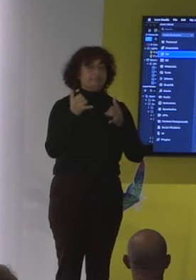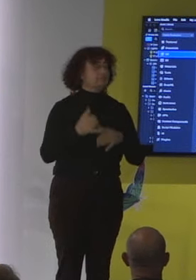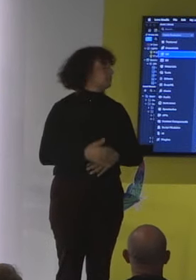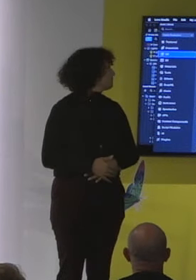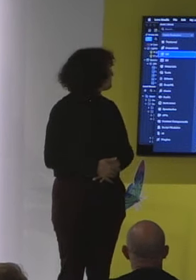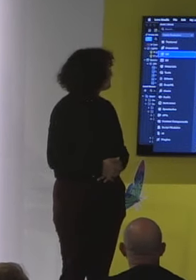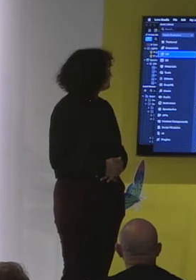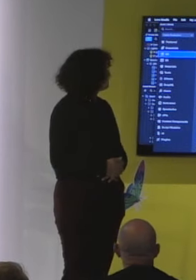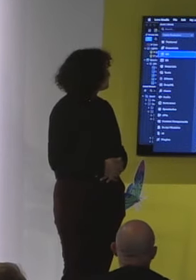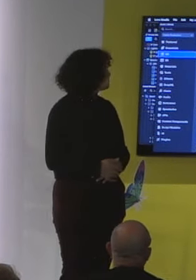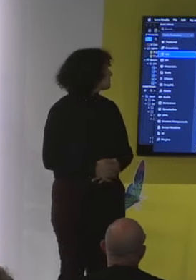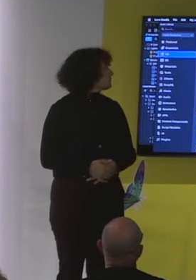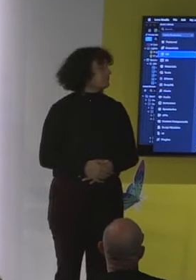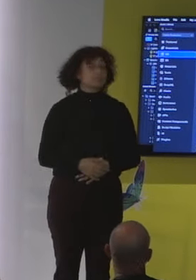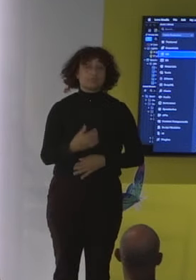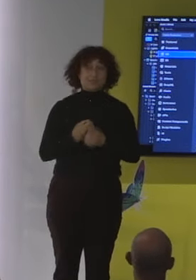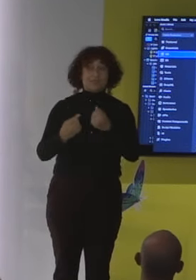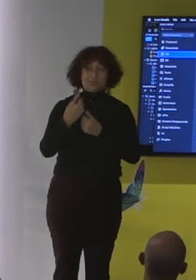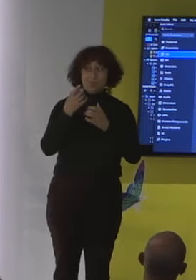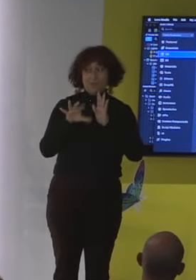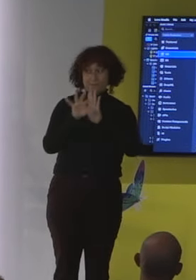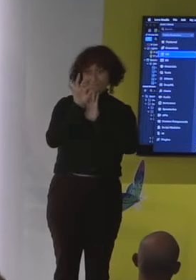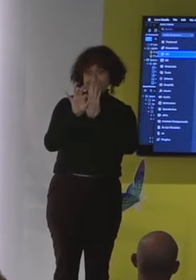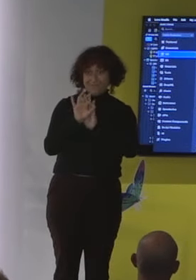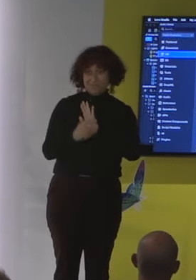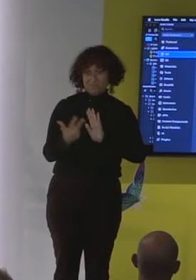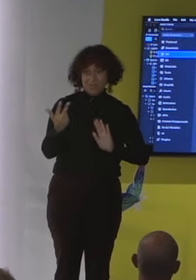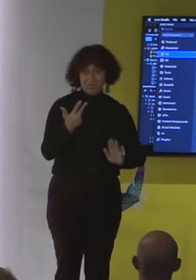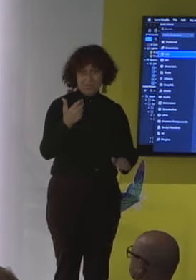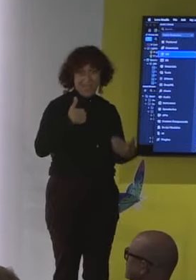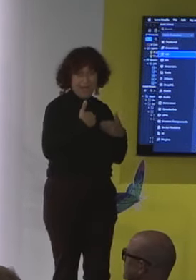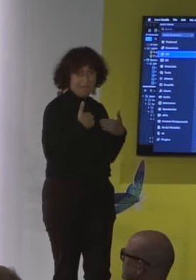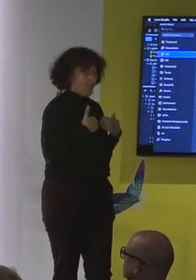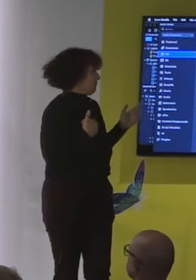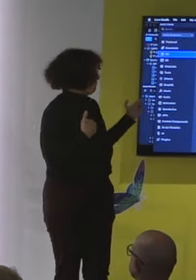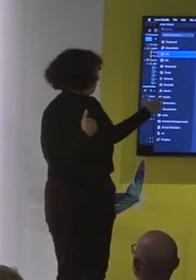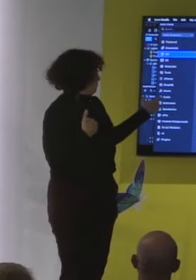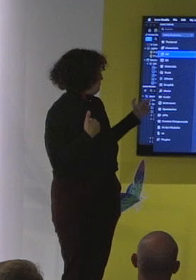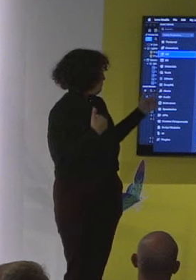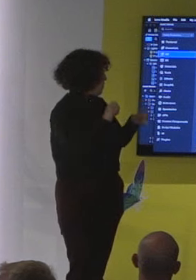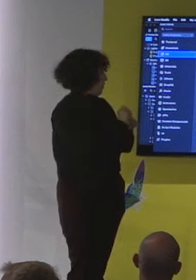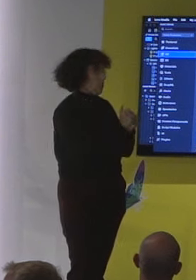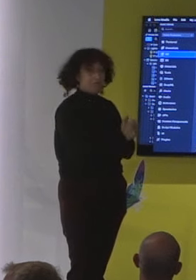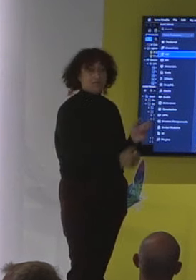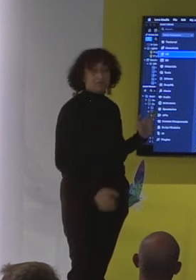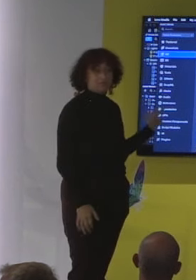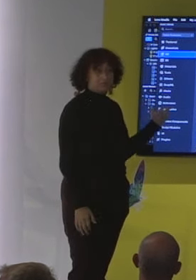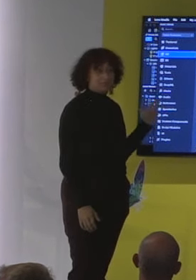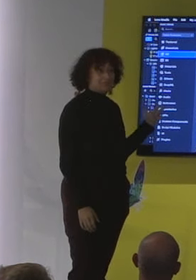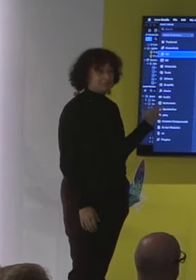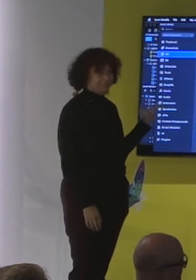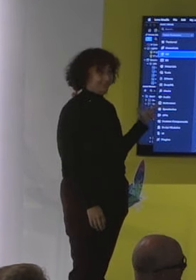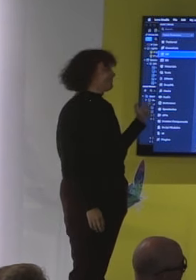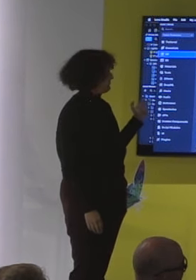So, does anyone want to pick out of these three animals which one we're gonna work with today? Panda. - Panda?